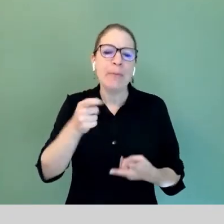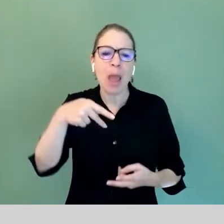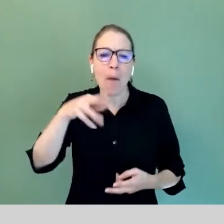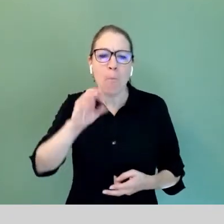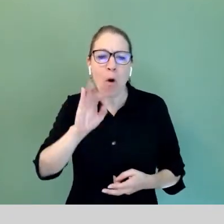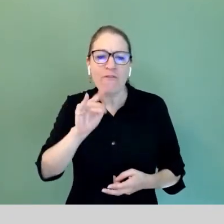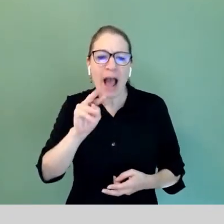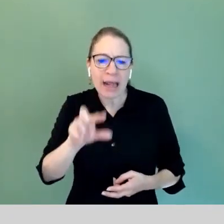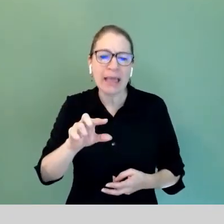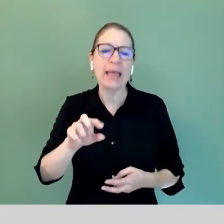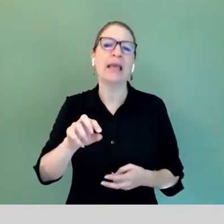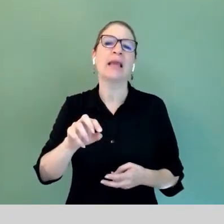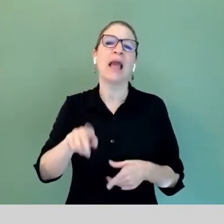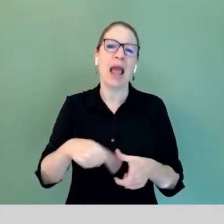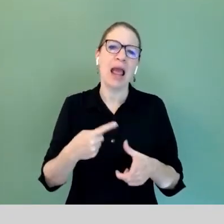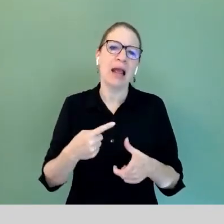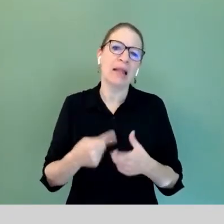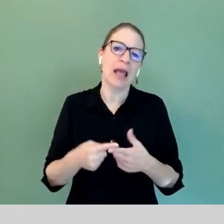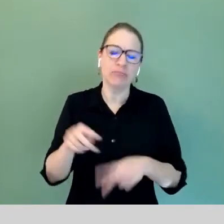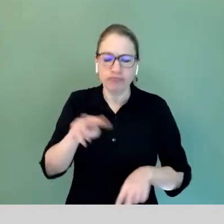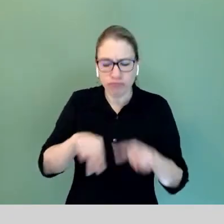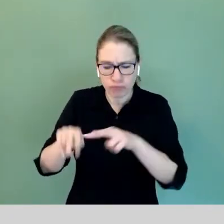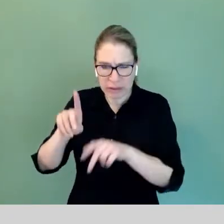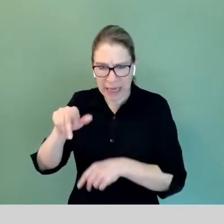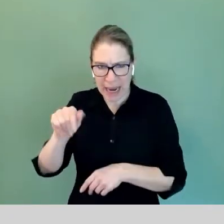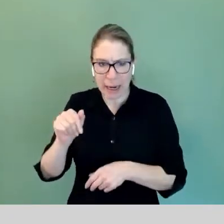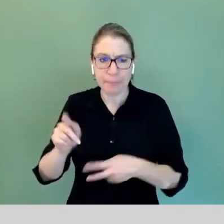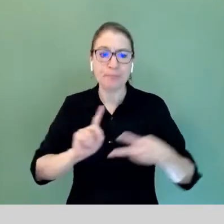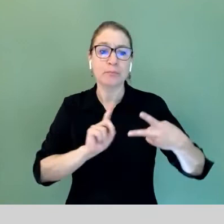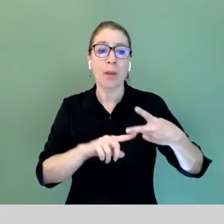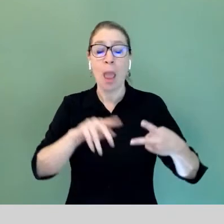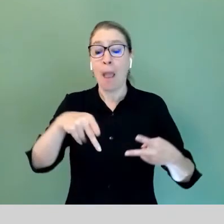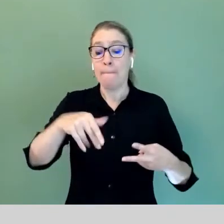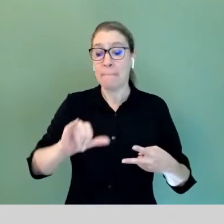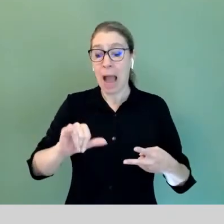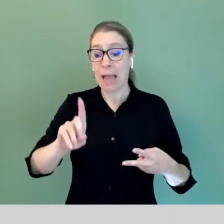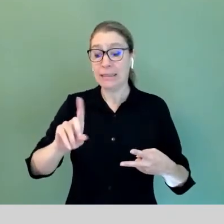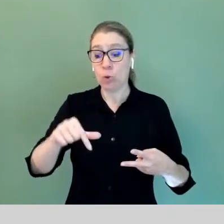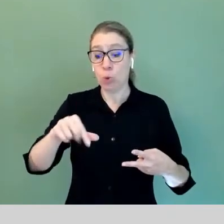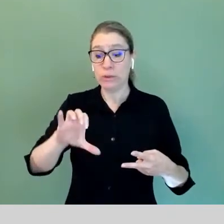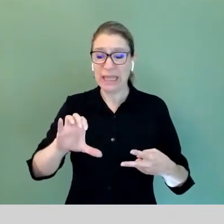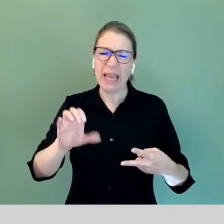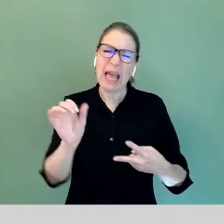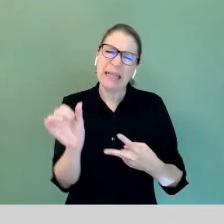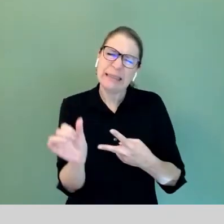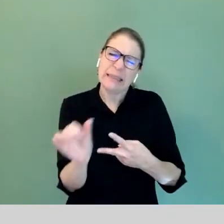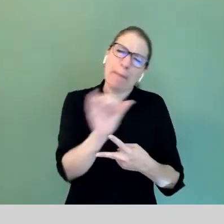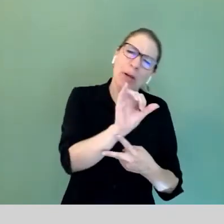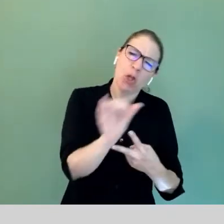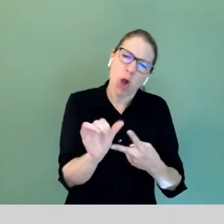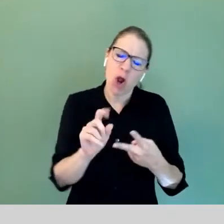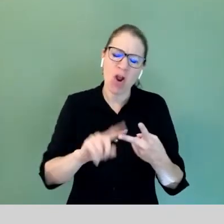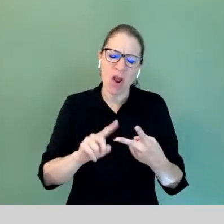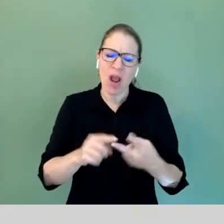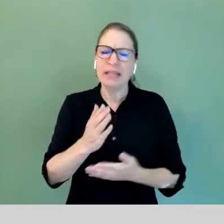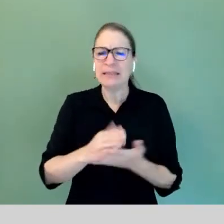and then creates constraints from that. pydqc is very similar. It does some data profiling.